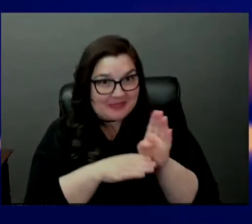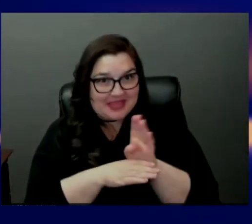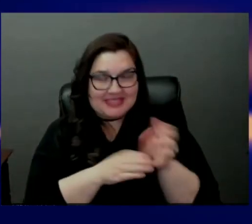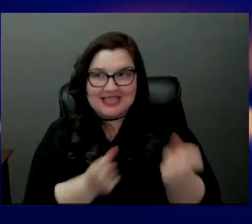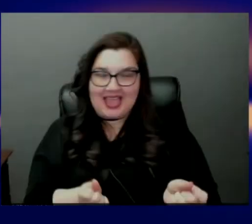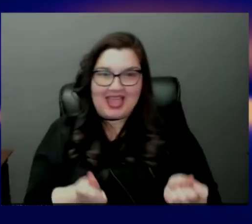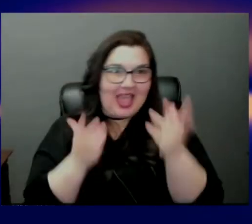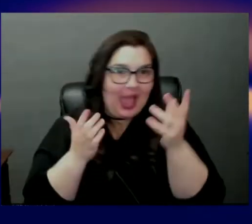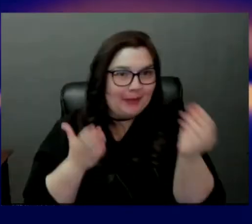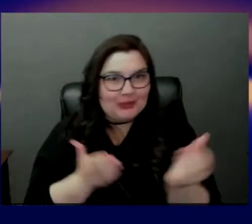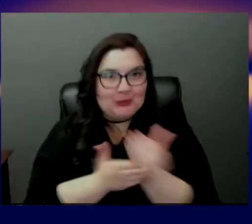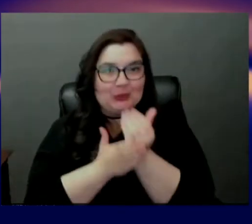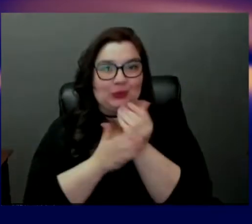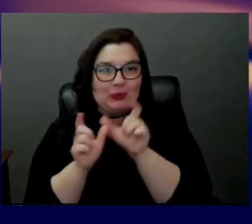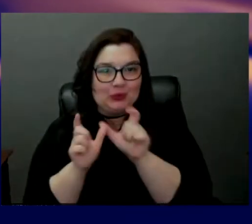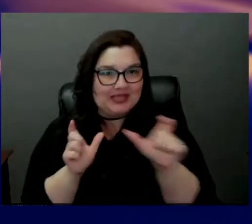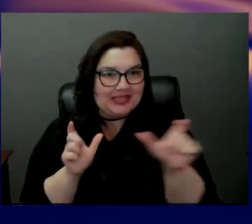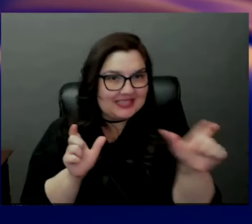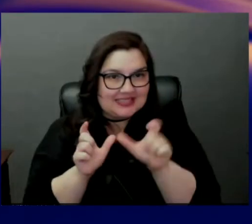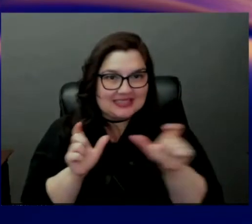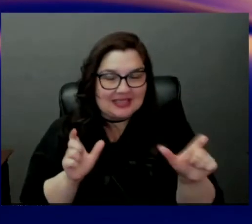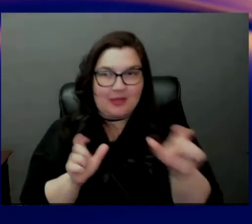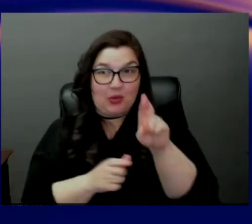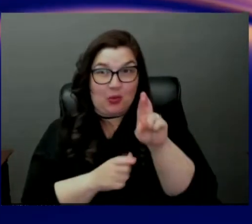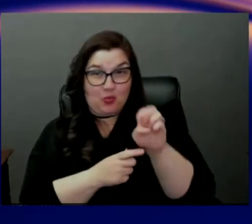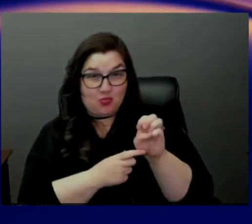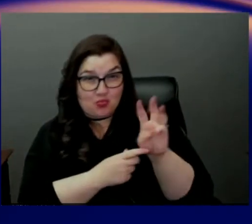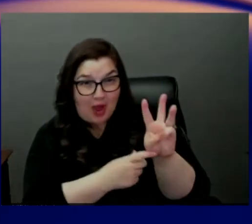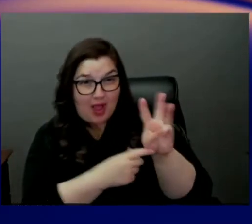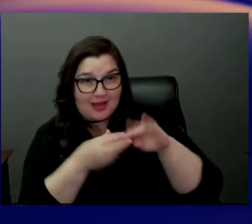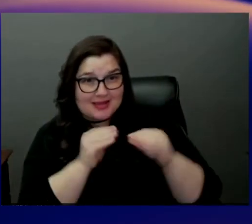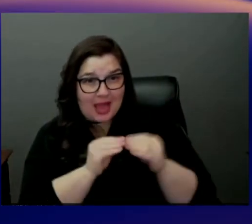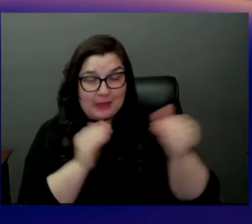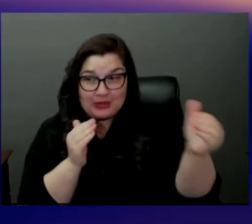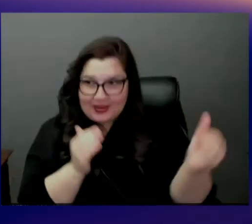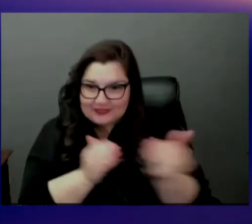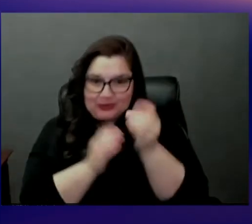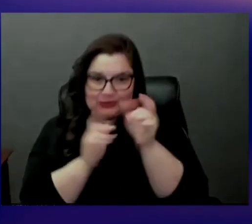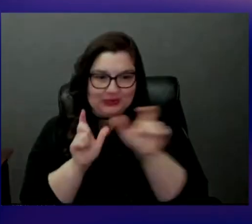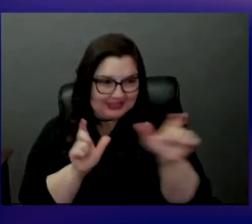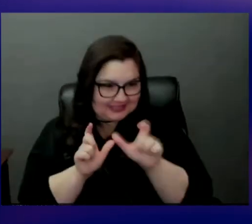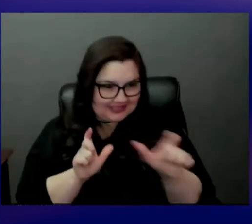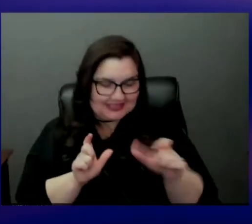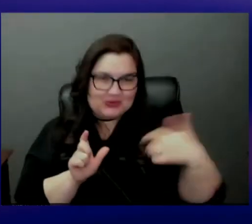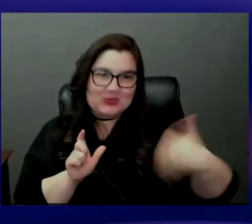just the wrong number of actual new instances that we're bringing out. And we've talked about this a bit before.